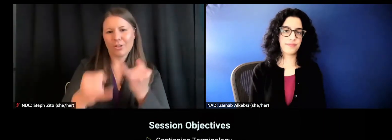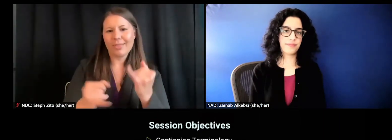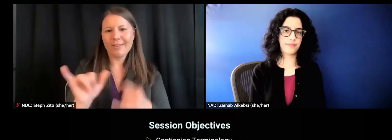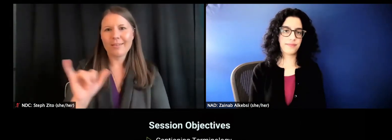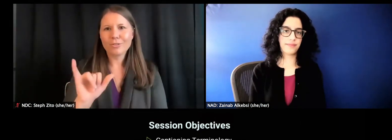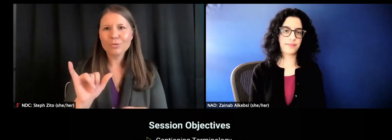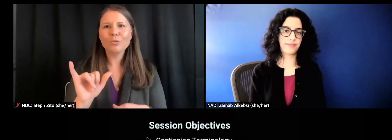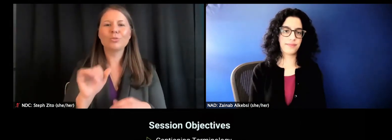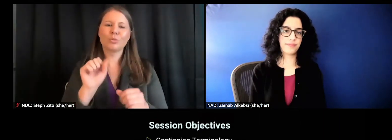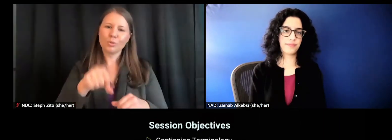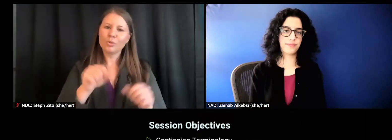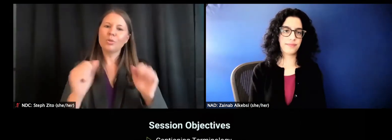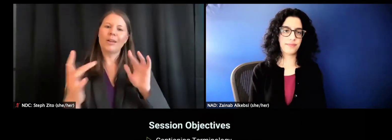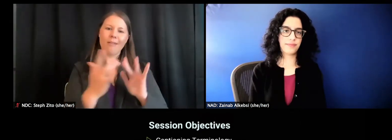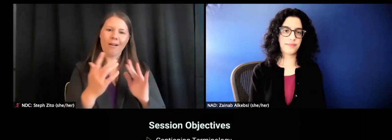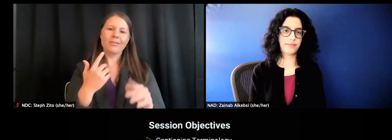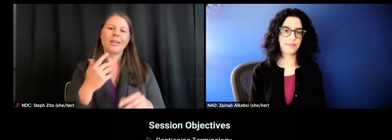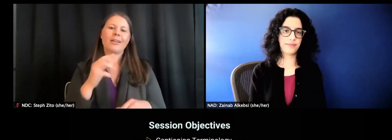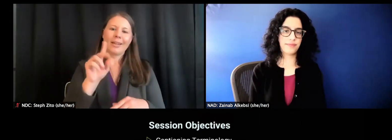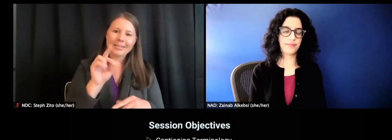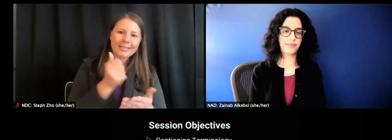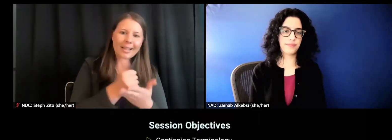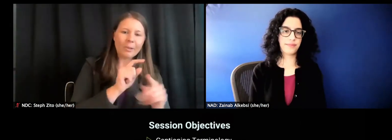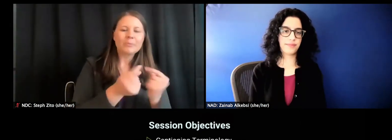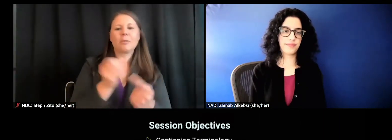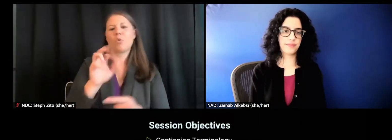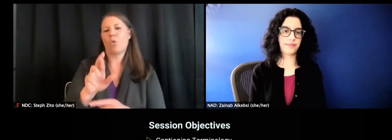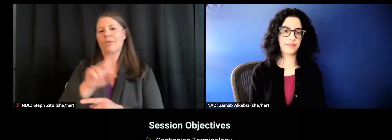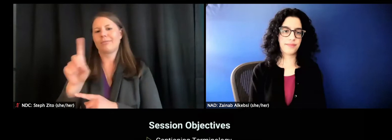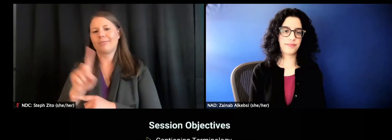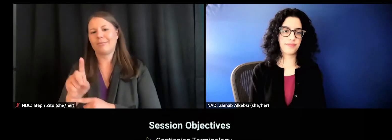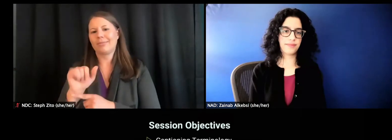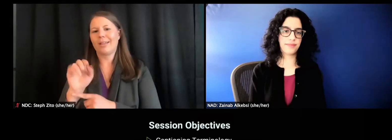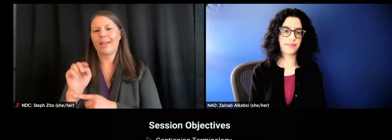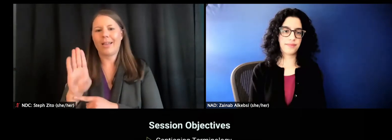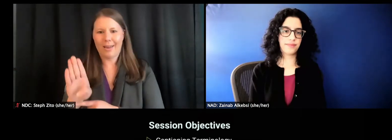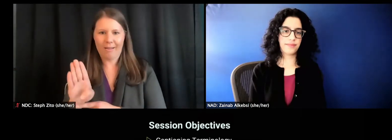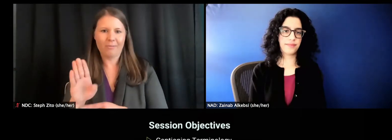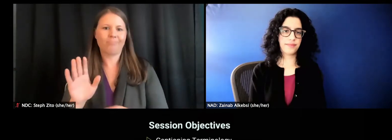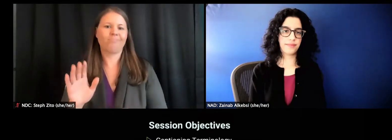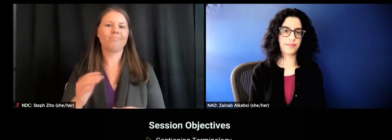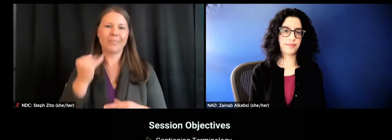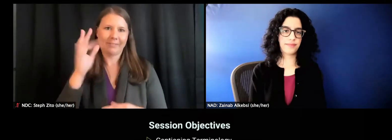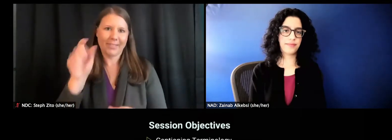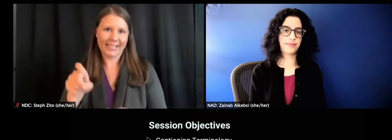share our contact information for NDC's help team and Zainab